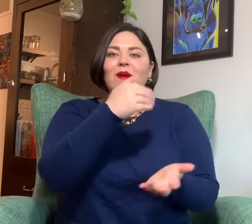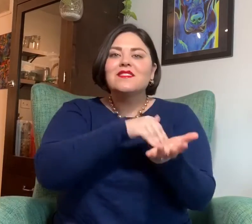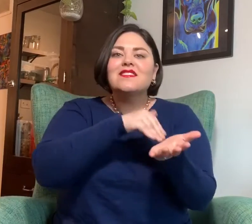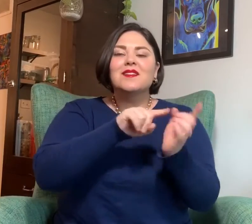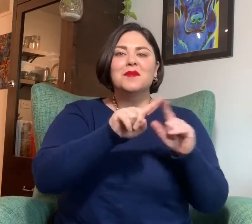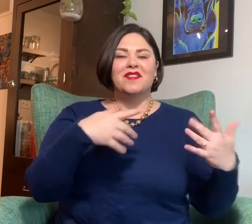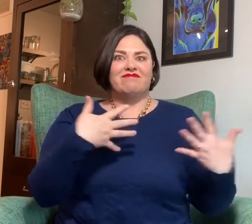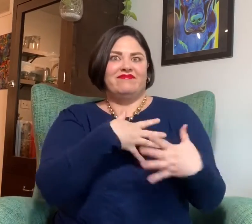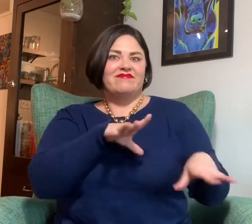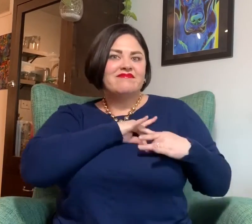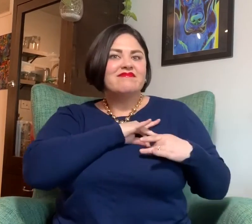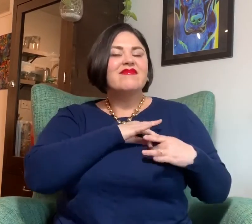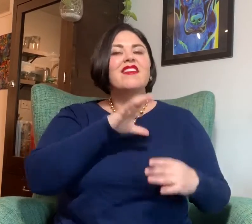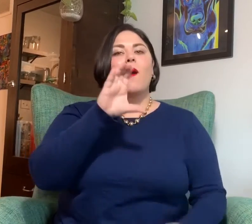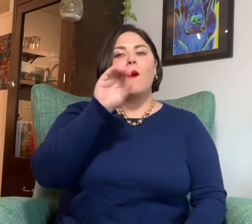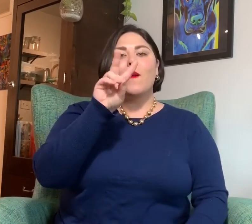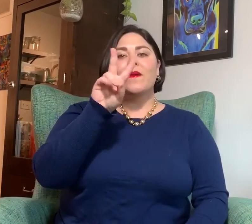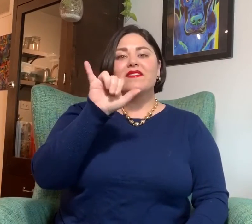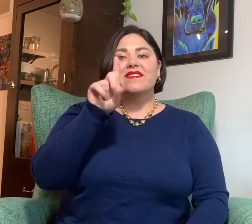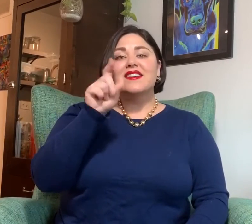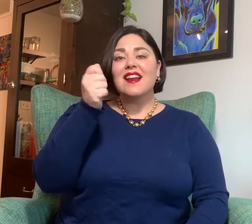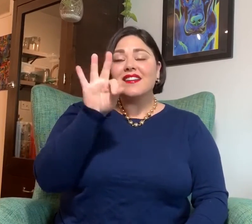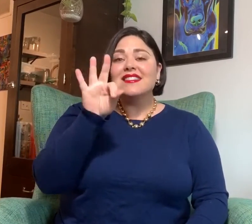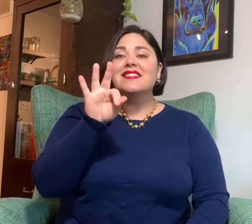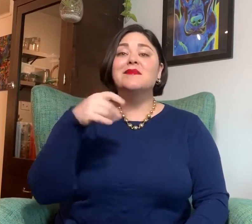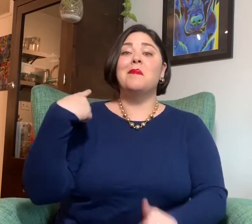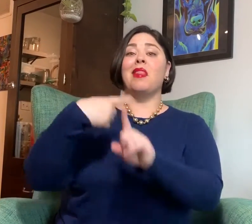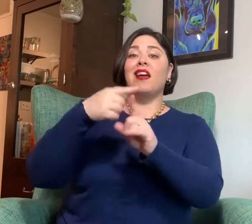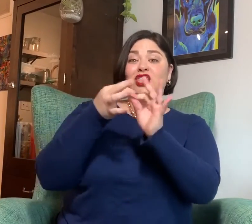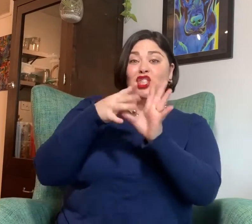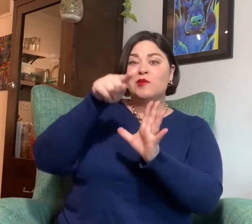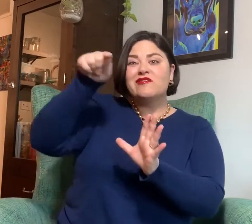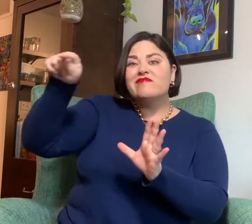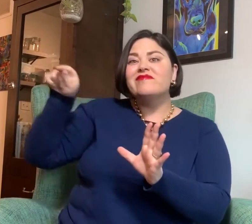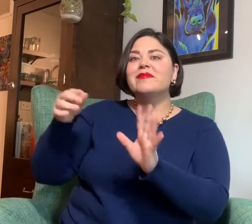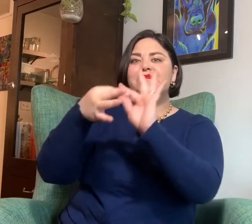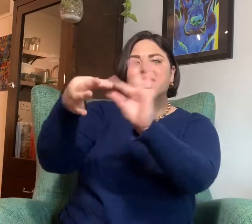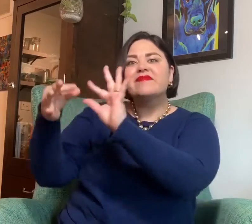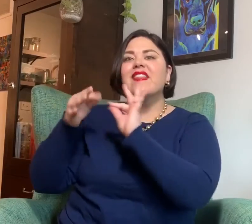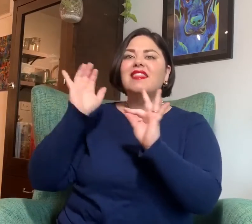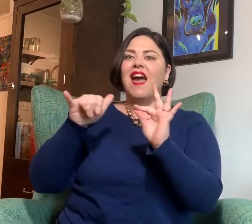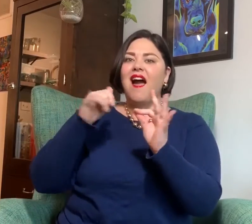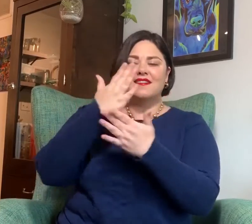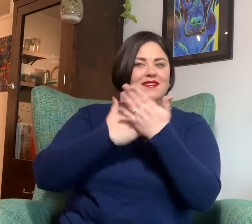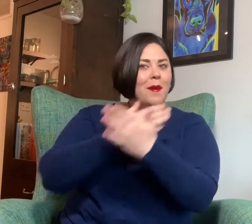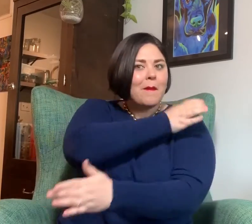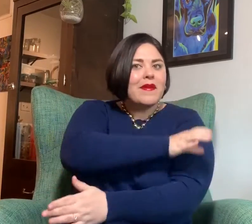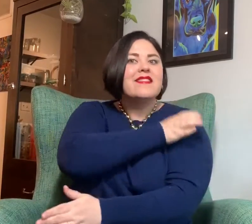but I don’t want to go to the doctor because I’m worried about contacting COVID-19. Interpreters in my community have been complaining that